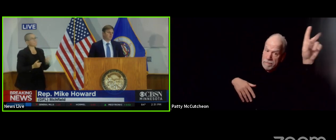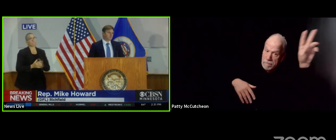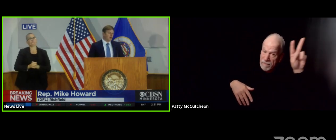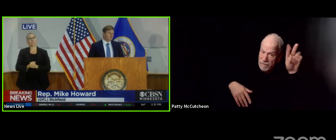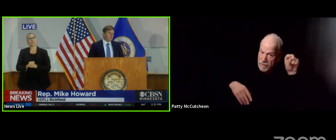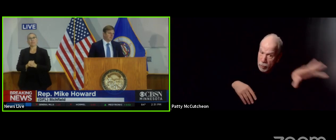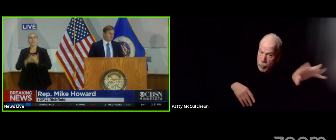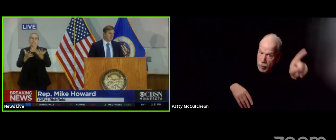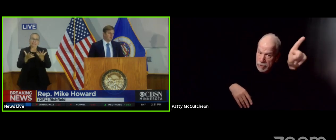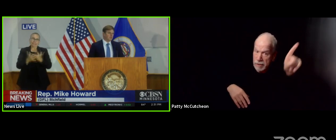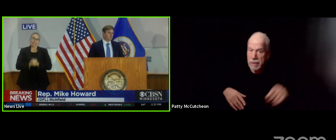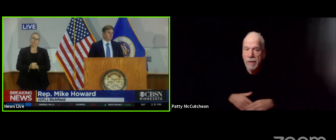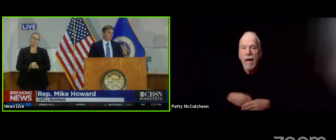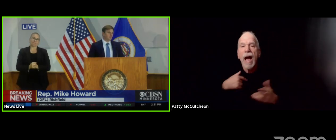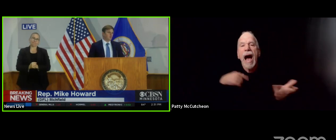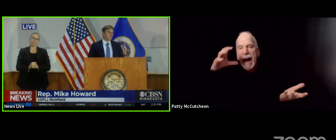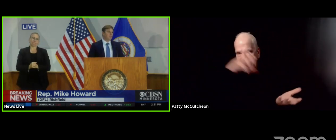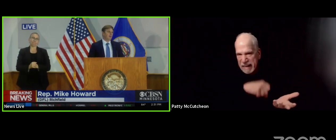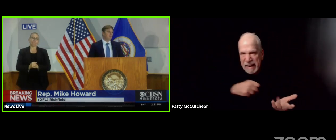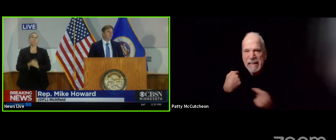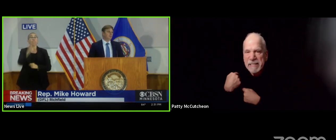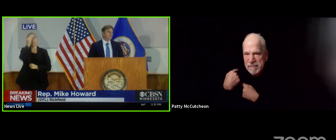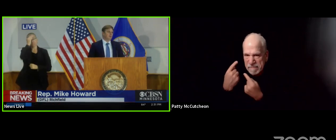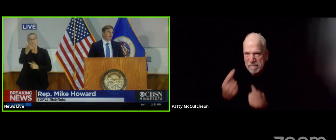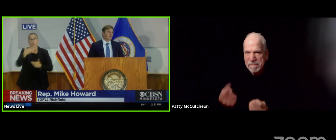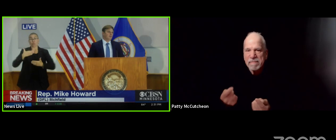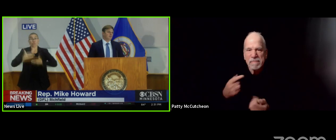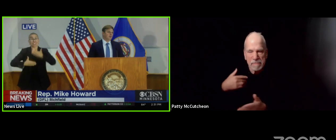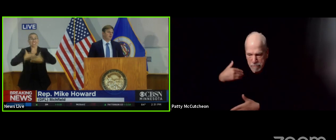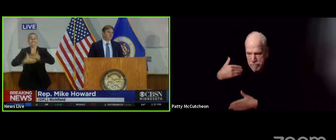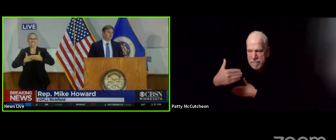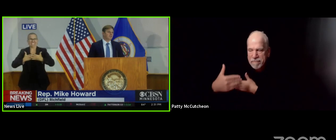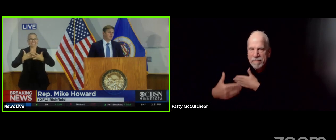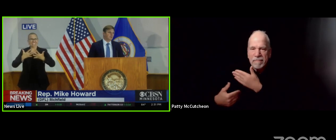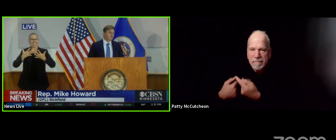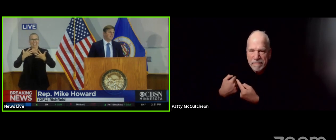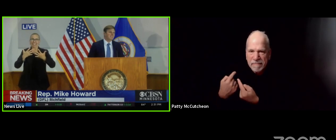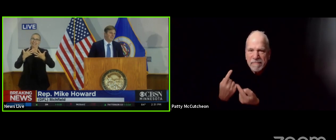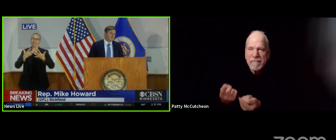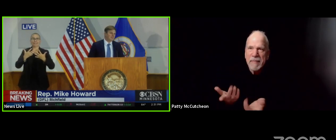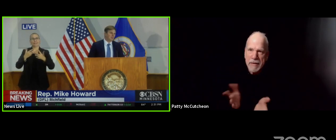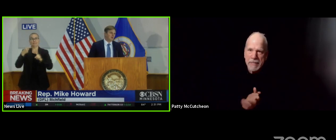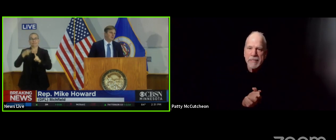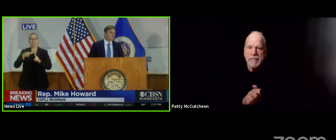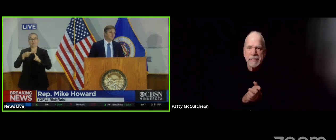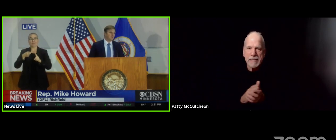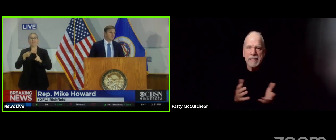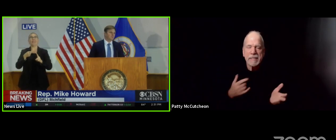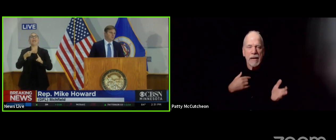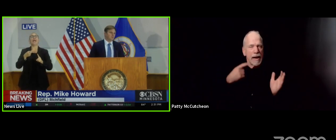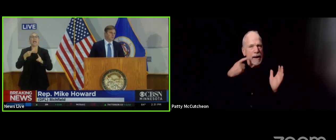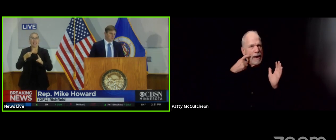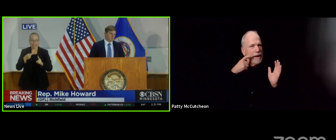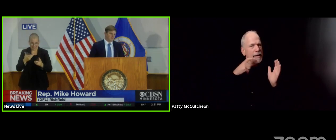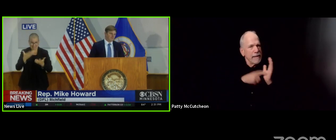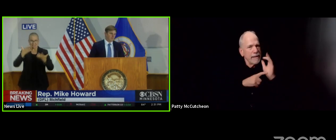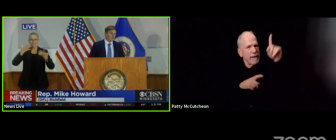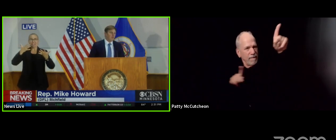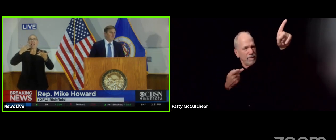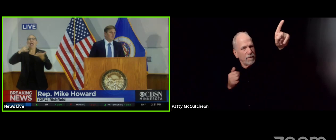PROCESS HAS SHOWN THAT THERE IS ILL INTENT AMONGST THE PHARMACEUTICAL INDUSTRY.